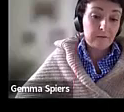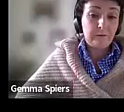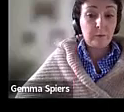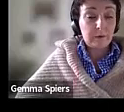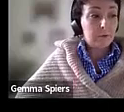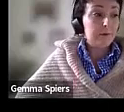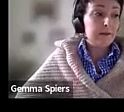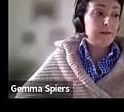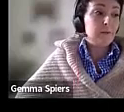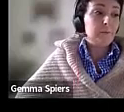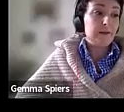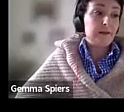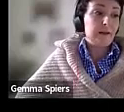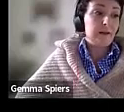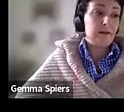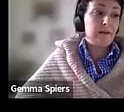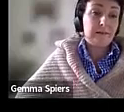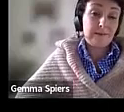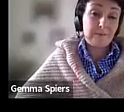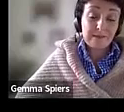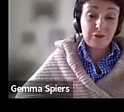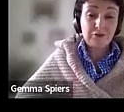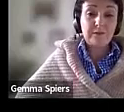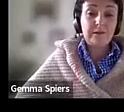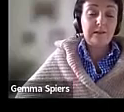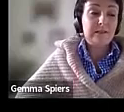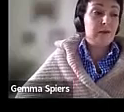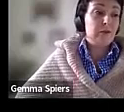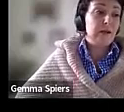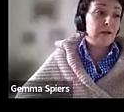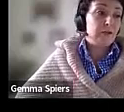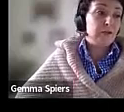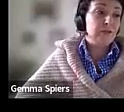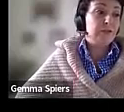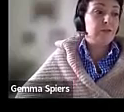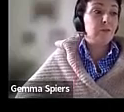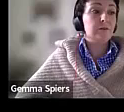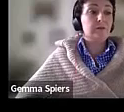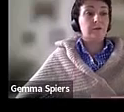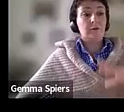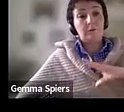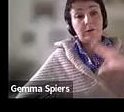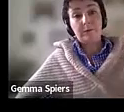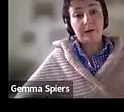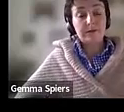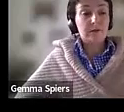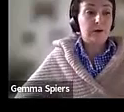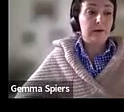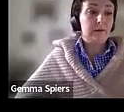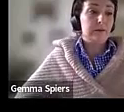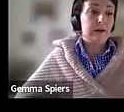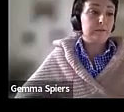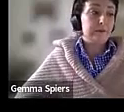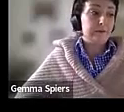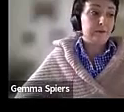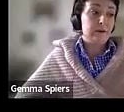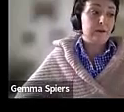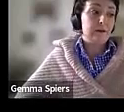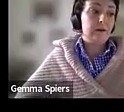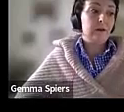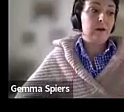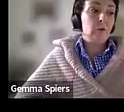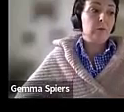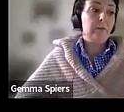Gemma Spiers: for women providing unpaid care, this message does feel especially urgent. So, going back to that triangle that I referred to earlier